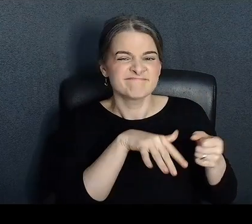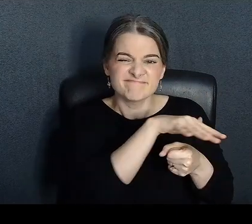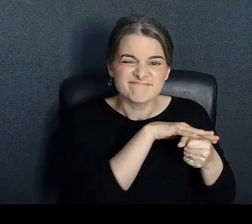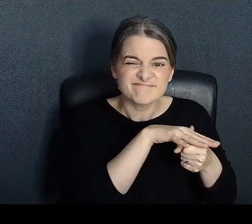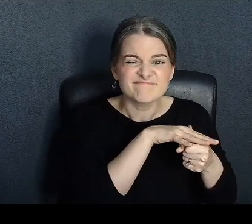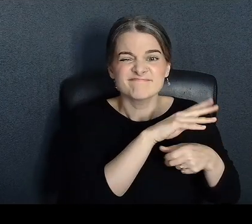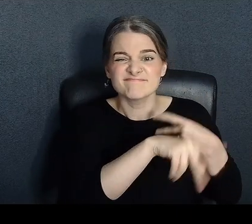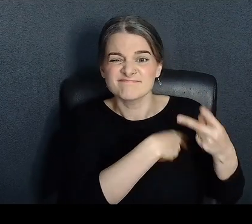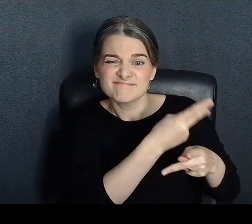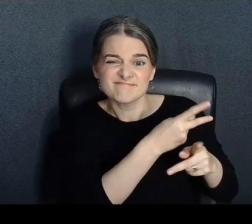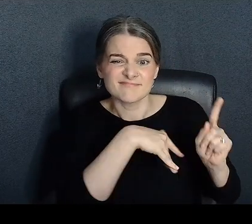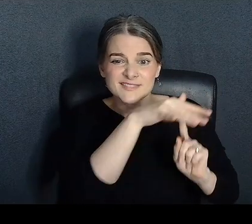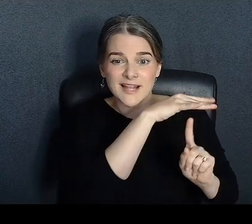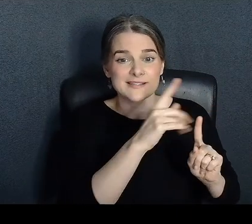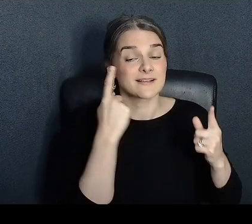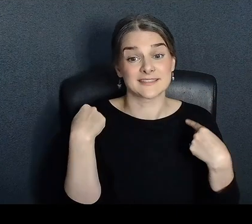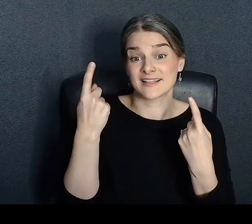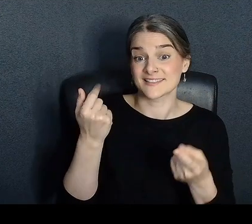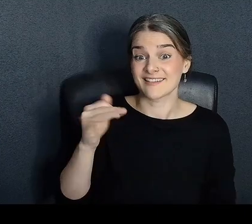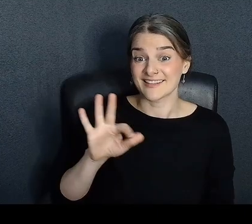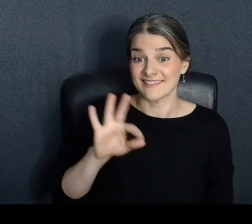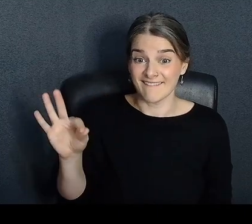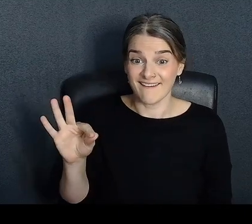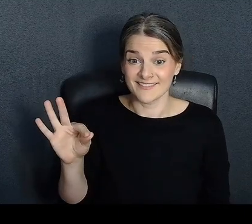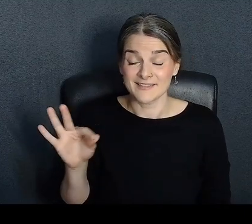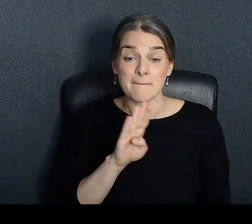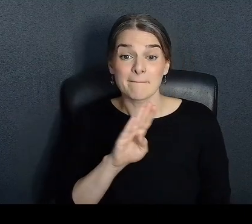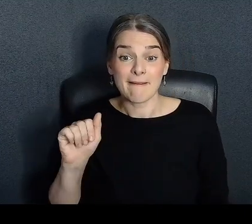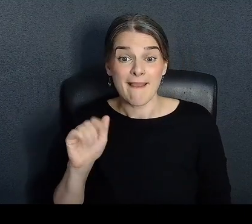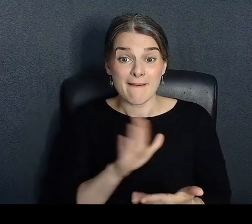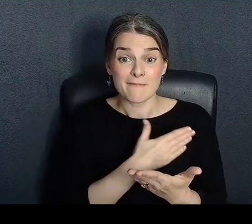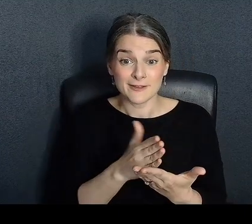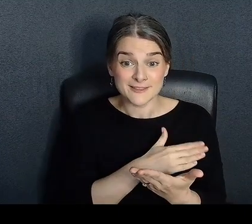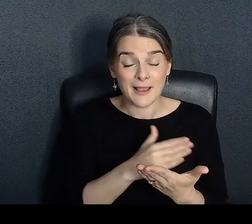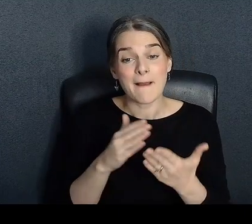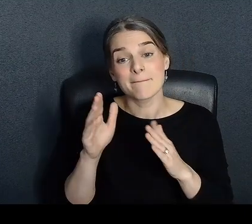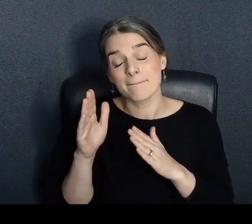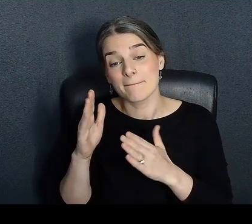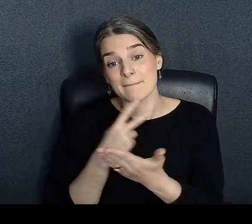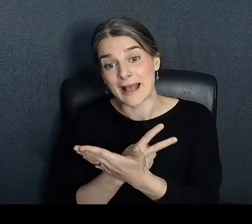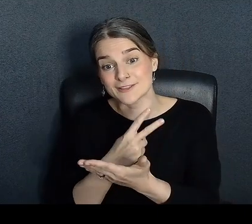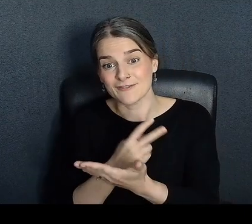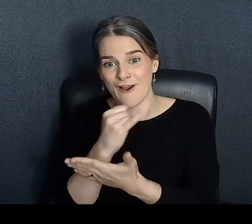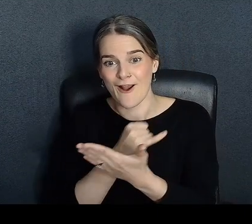She attained a Bachelor of music and master of arts in music therapy from Immaculata University.